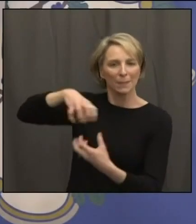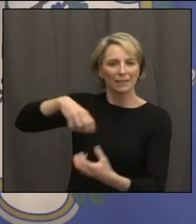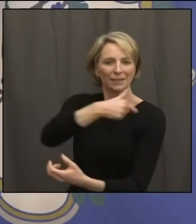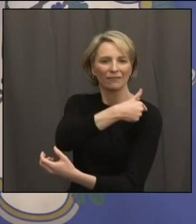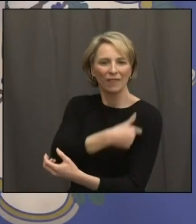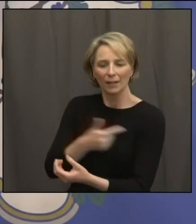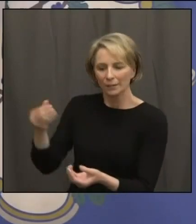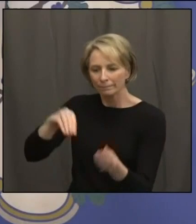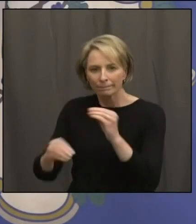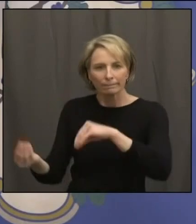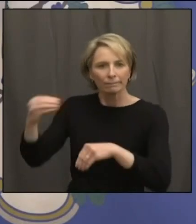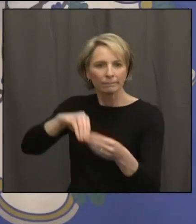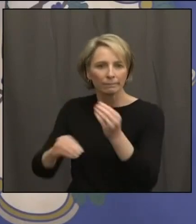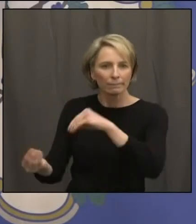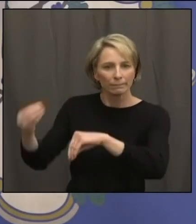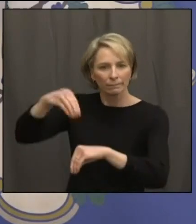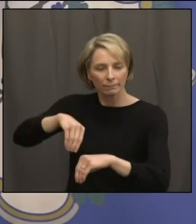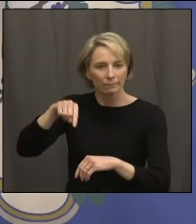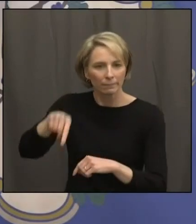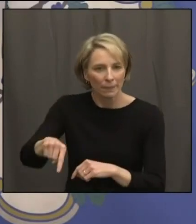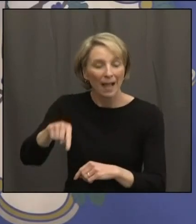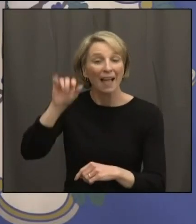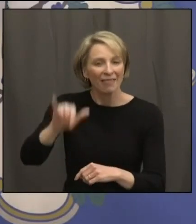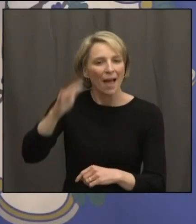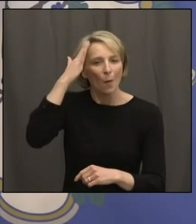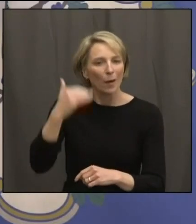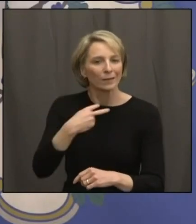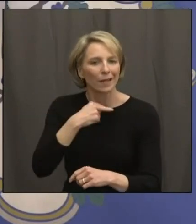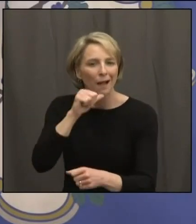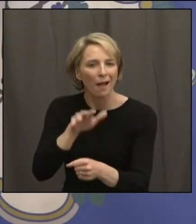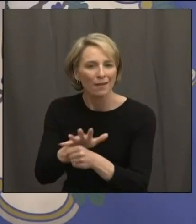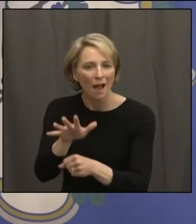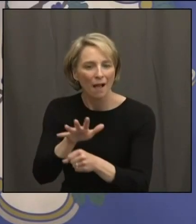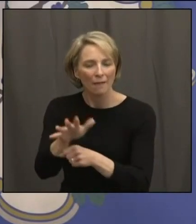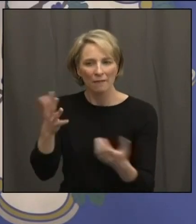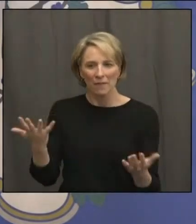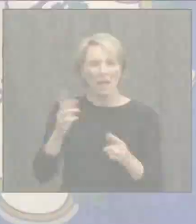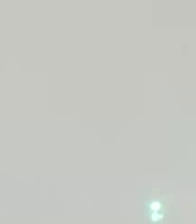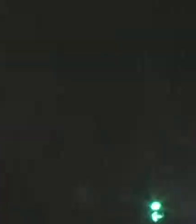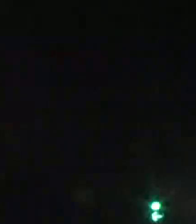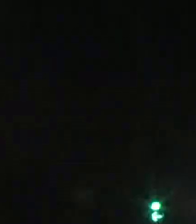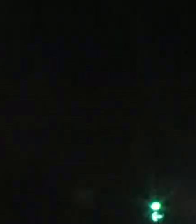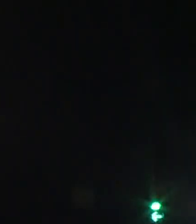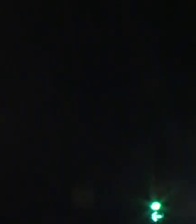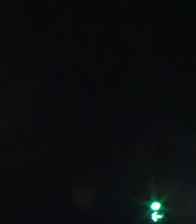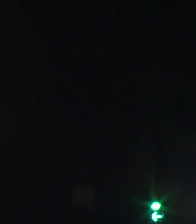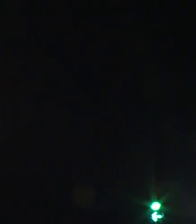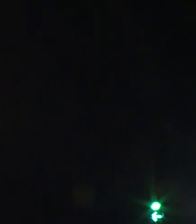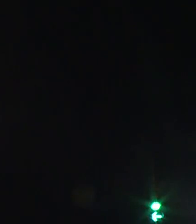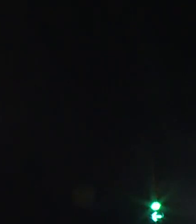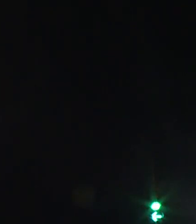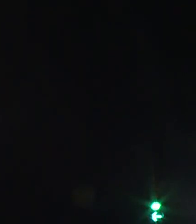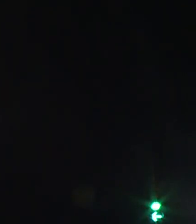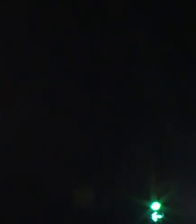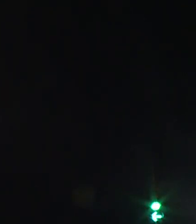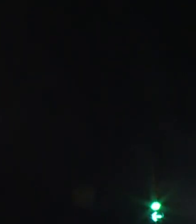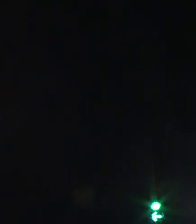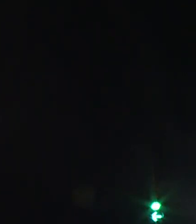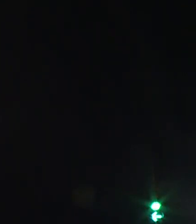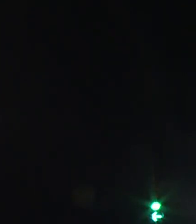THE NUMBER ONE BOTTLENECK IS PROBABLY INCREDIBLY THE NUMBER ONE BOTTLENECK IS PROBABLY INCREDIBLY CUSTOMIZED PROBABLY INCREDIBLY CUSTOMIZED PROBABLY INCREDIBLY CUSTOMIZED SPECIALIZED PROBABLY INCREDIBLY CUSTOMIZED SPECIALIZED EQUIPMENT. SPECIALIZED EQUIPMENT. SPECIALIZED EQUIPMENT. YOU SPECIALIZED EQUIPMENT. YOU NEED SPECIALIZED EQUIPMENT. YOU NEED THE SPECIALIZED EQUIPMENT. YOU NEED THE MIX, SPECIALIZED EQUIPMENT. YOU NEED THE MIX, THE SPECIALIZED EQUIPMENT. YOU NEED THE MIX, THE VACCINES YOU NEED THE MIX, THE VACCINES YOU NEED THE MIX, THE VACCINES AND YOU NEED THE MIX, THE VACCINES AND IT'S YOU NEED THE MIX, THE VACCINES AND IT'S NOT YOU NEED THE MIX, THE VACCINES AND IT'S NOT SOMETHING YOU NEED THE MIX, THE VACCINES AND IT'S NOT SOMETHING YOU YOU NEED THE MIX, THE VACCINES AND IT'S NOT SOMETHING YOU MASS AND IT'S NOT SOMETHING YOU MASS AND IT'S NOT SOMETHING YOU MASS PRODUCE. PRODUCE. PRODUCE. OK, PRODUCE. OK, WE PRODUCE. OK, WE KNEW PRODUCE. OK, WE KNEW THAT PRODUCE. OK, WE KNEW THAT BUT PRODUCE. OK, WE KNEW THAT BUT WE PRODUCE. OK, WE KNEW THAT BUT WE ALSO OK, WE KNEW THAT BUT WE ALSO